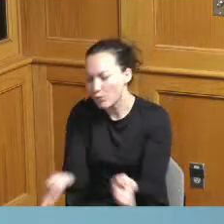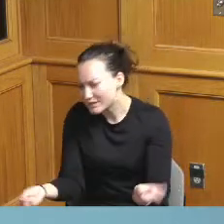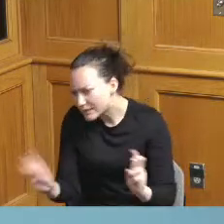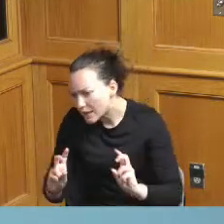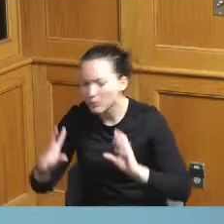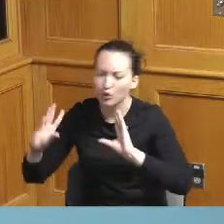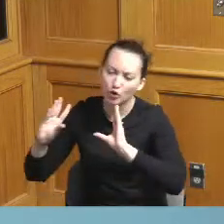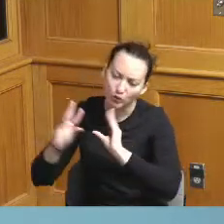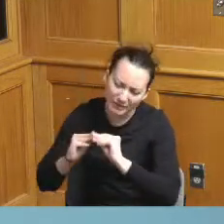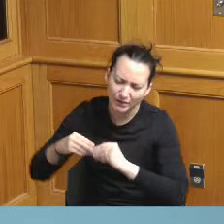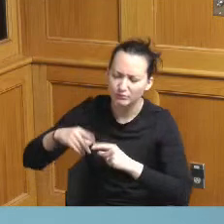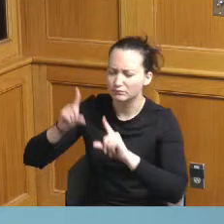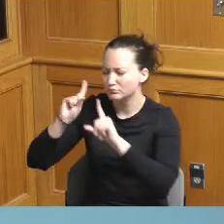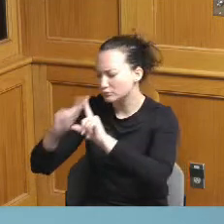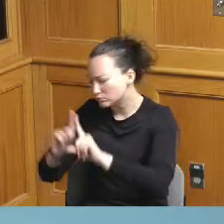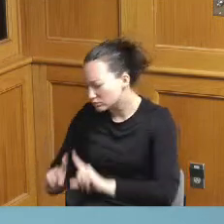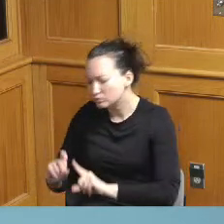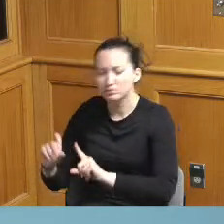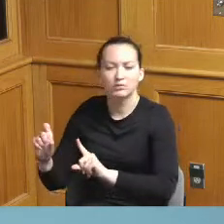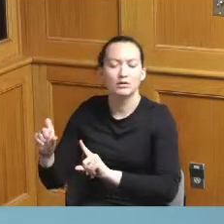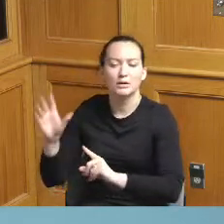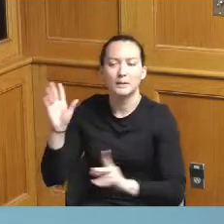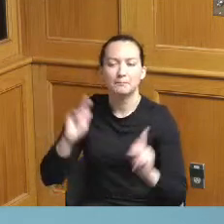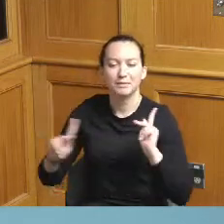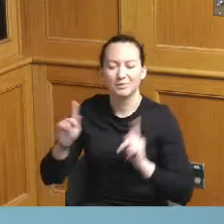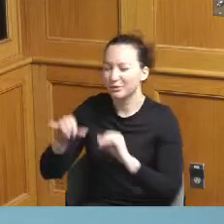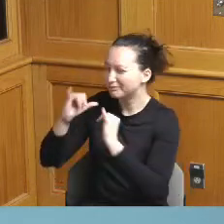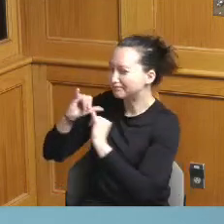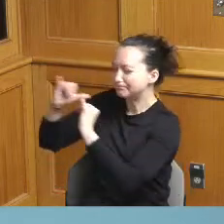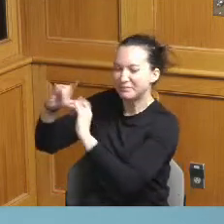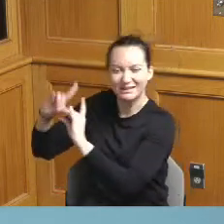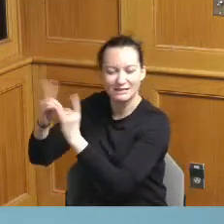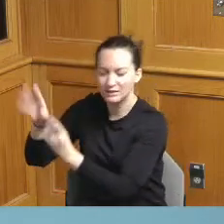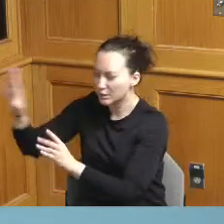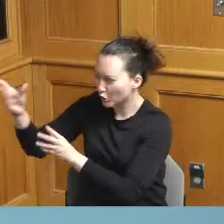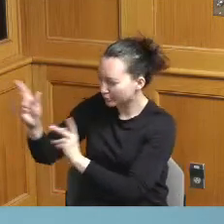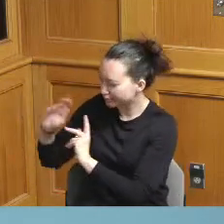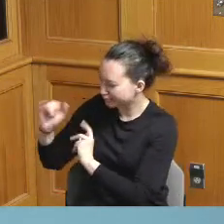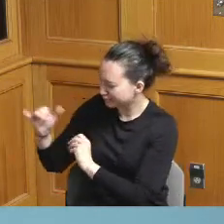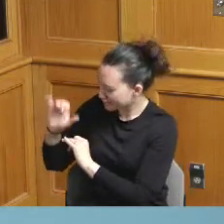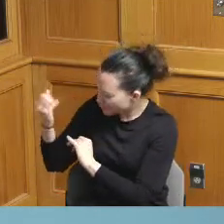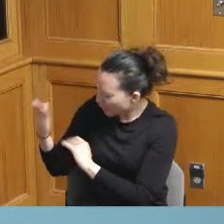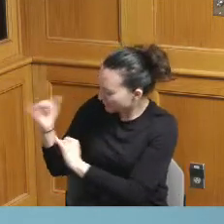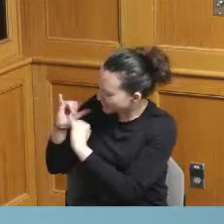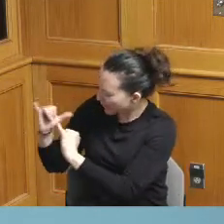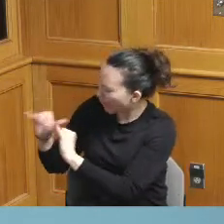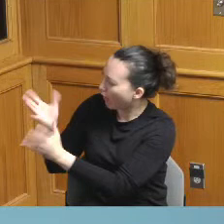meetings with other members in similar districts in their positions throughout the state one thing